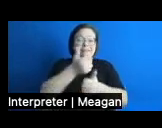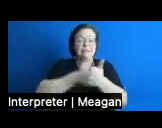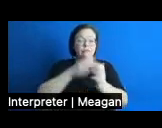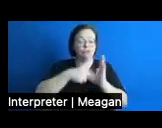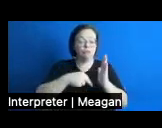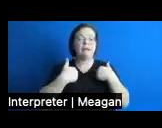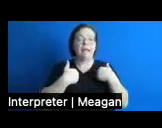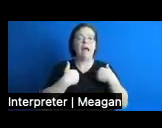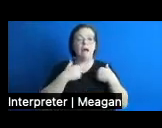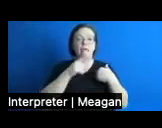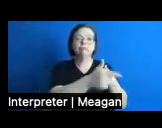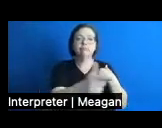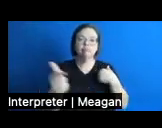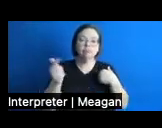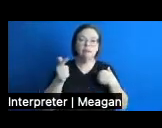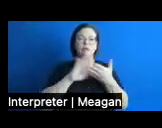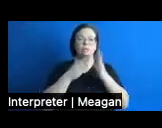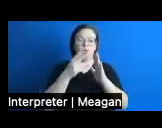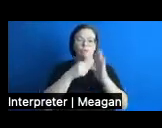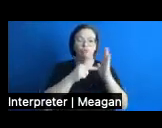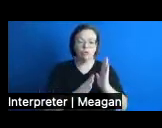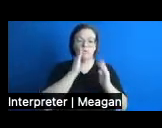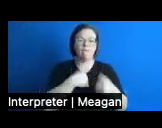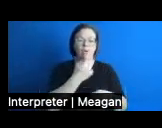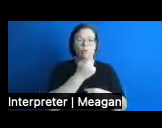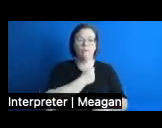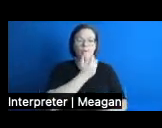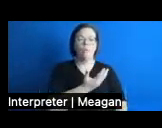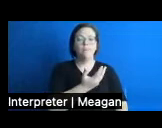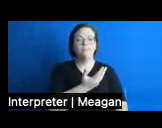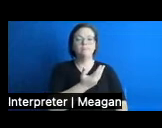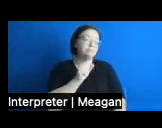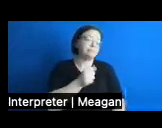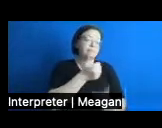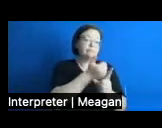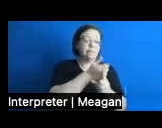round of community readers who read a single poem. It can be a poem that they've written, a poem that